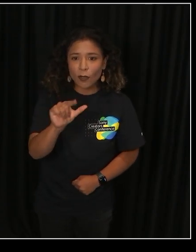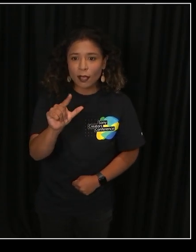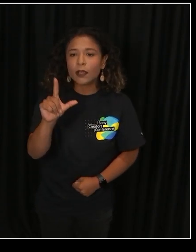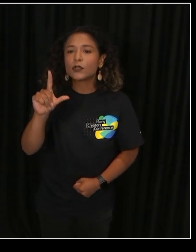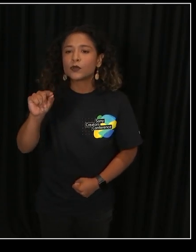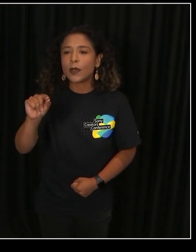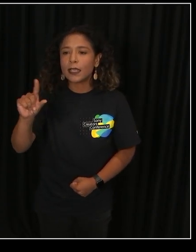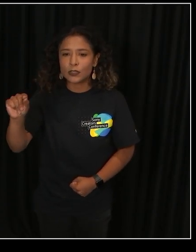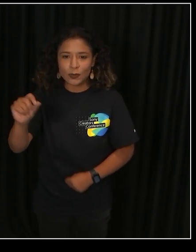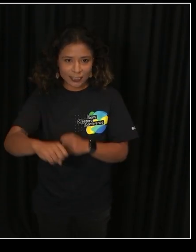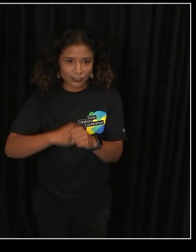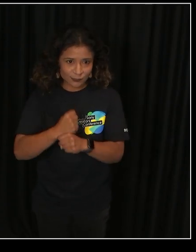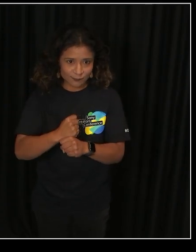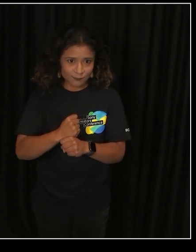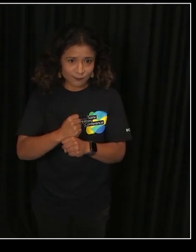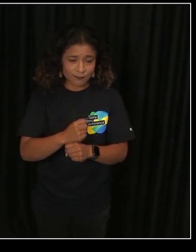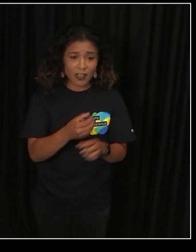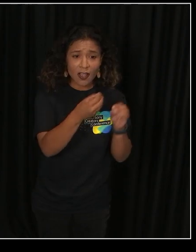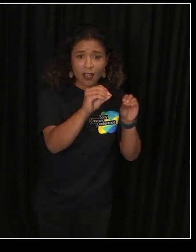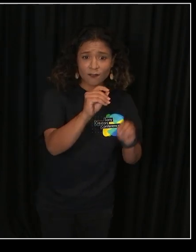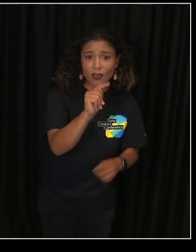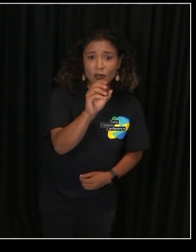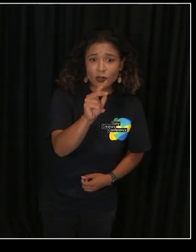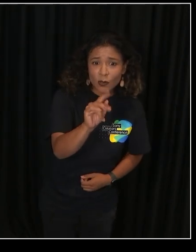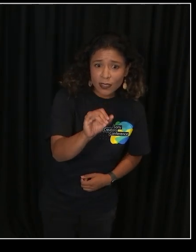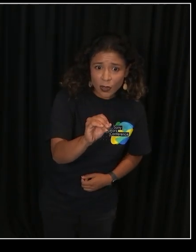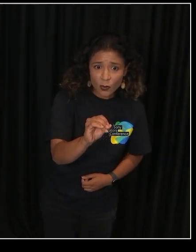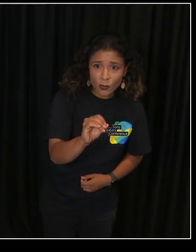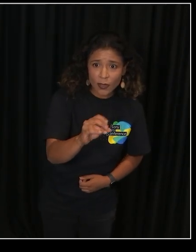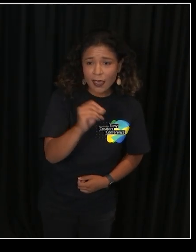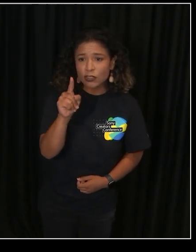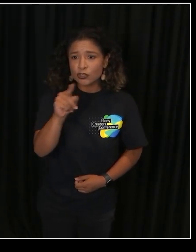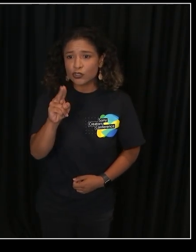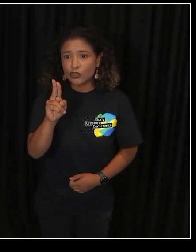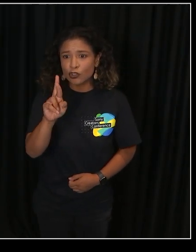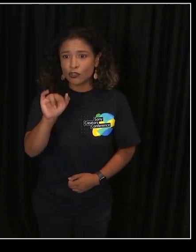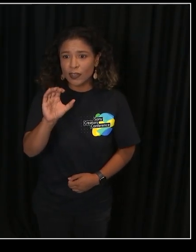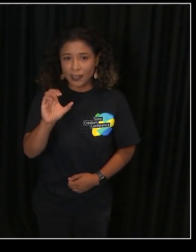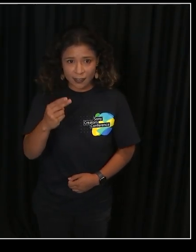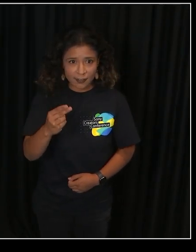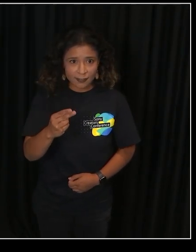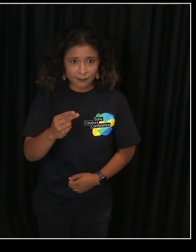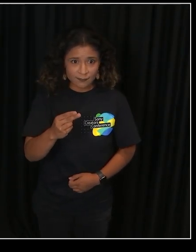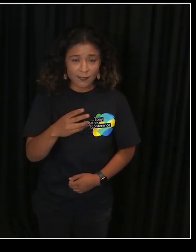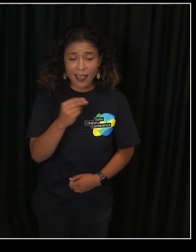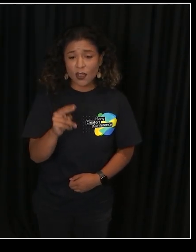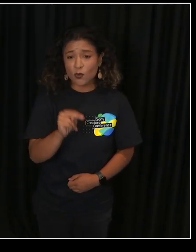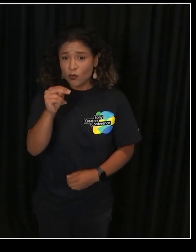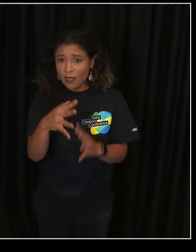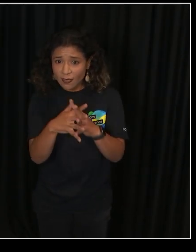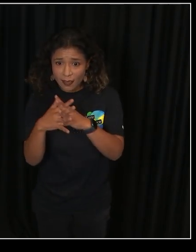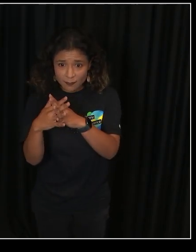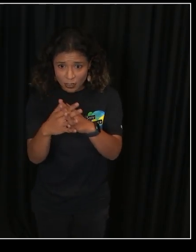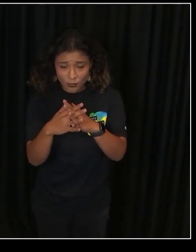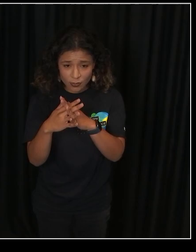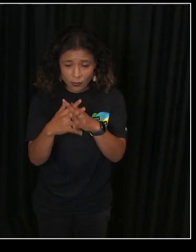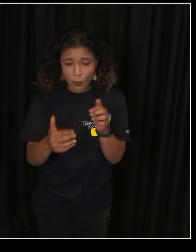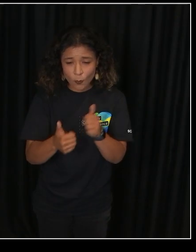and we have offices in Tokyo and Zurich and we have a distributed workforce in North America. Most of those people report to me.